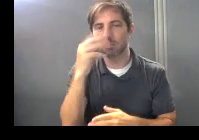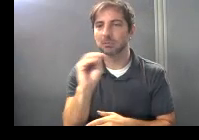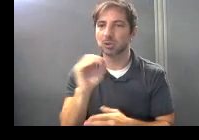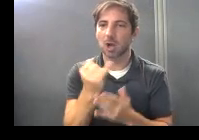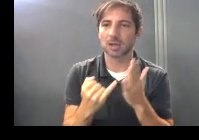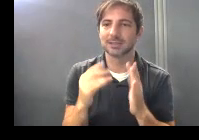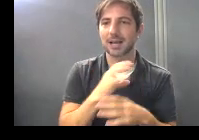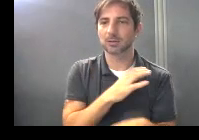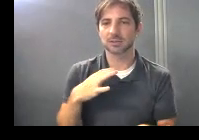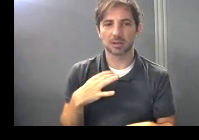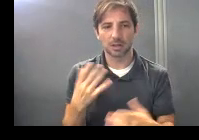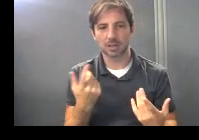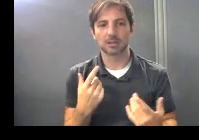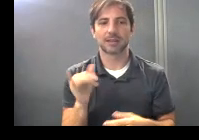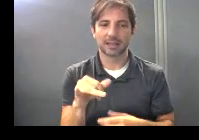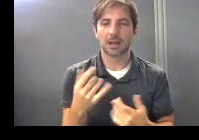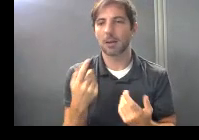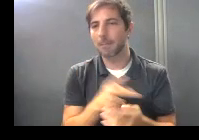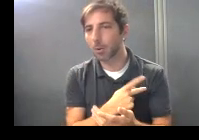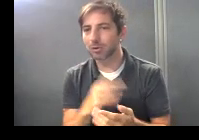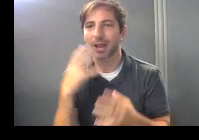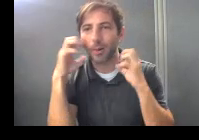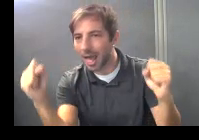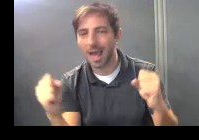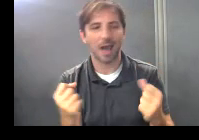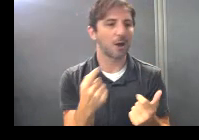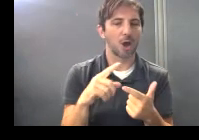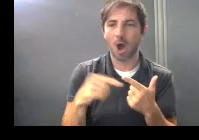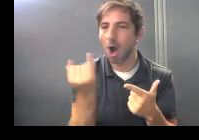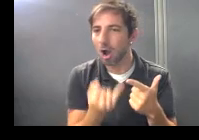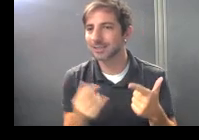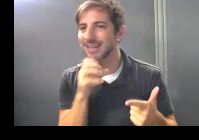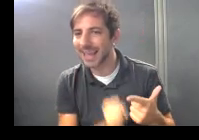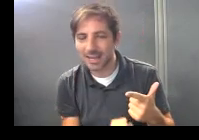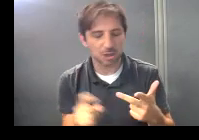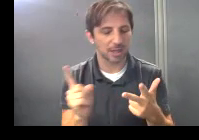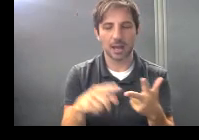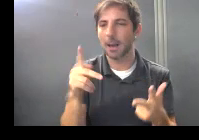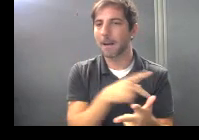MISSOURI ARTS COUNCIL, DUTIES WITH ARTS ALOUD, POET LAUREATE AND AREA COORDINATOR.